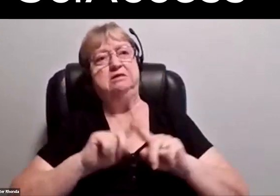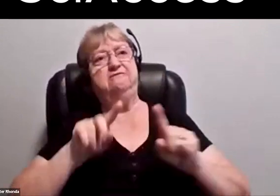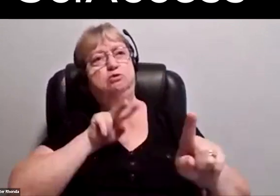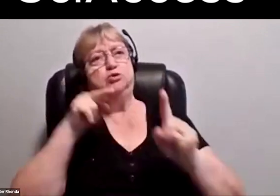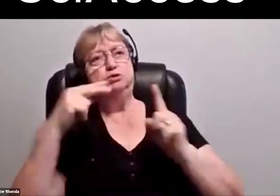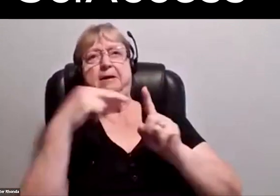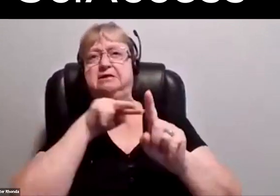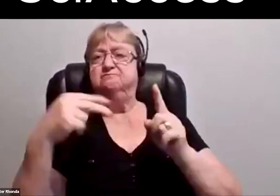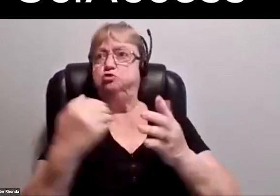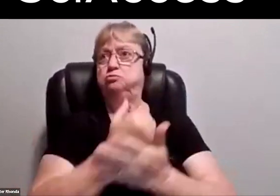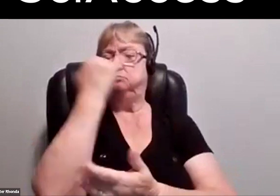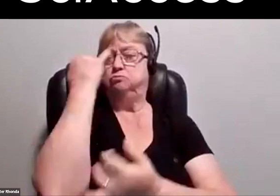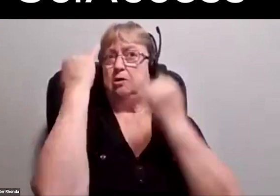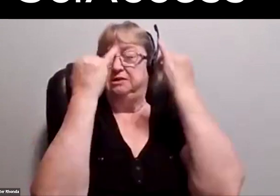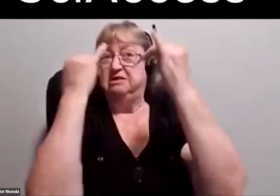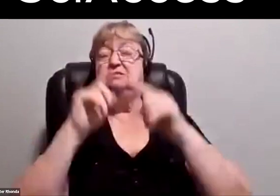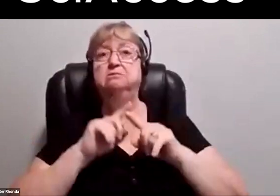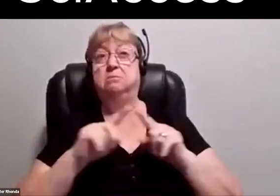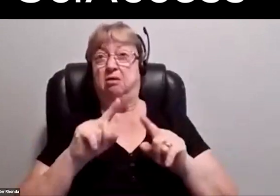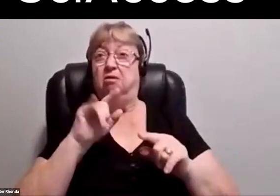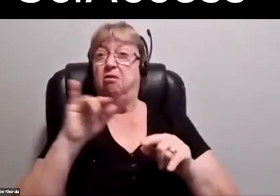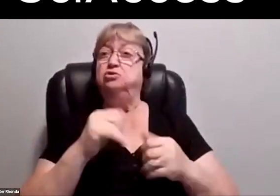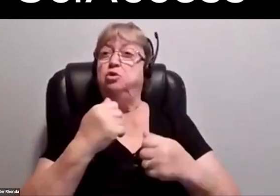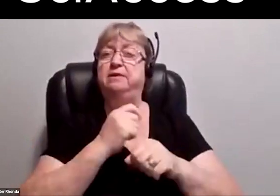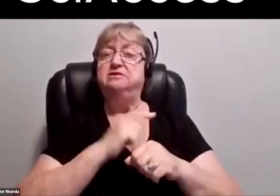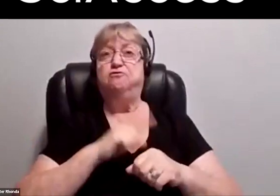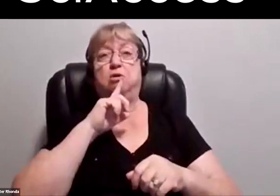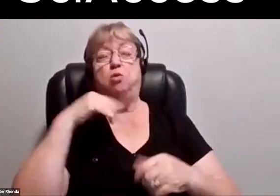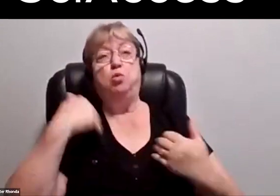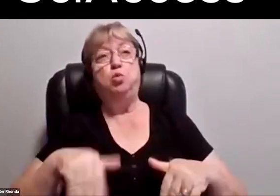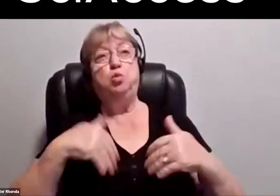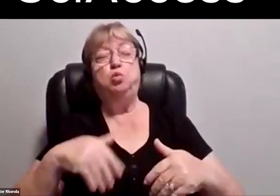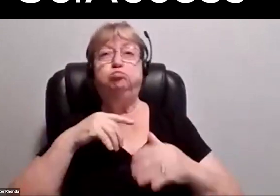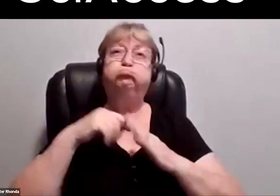but it also makes for a richer human experience, both individually and collectively.